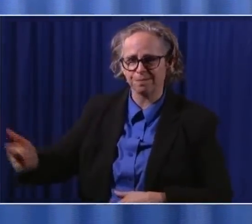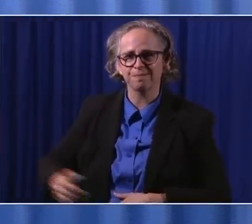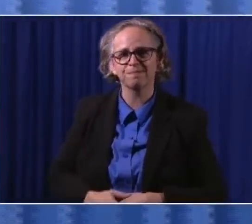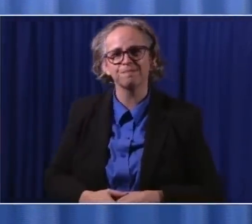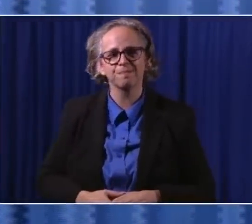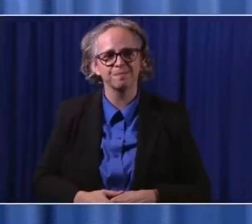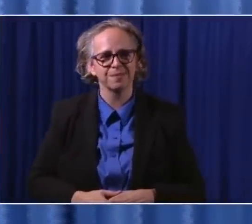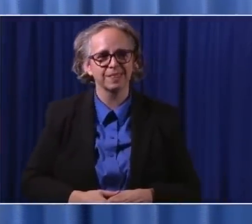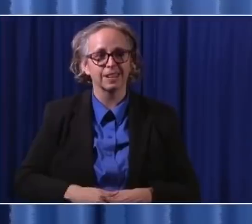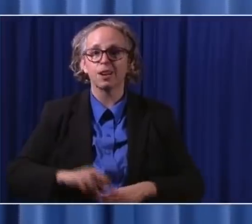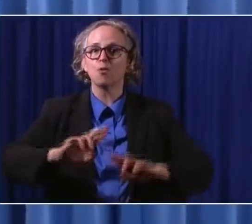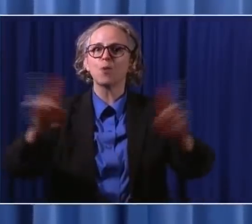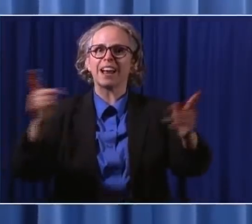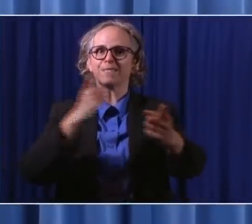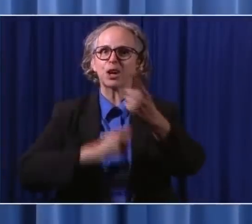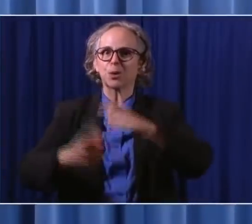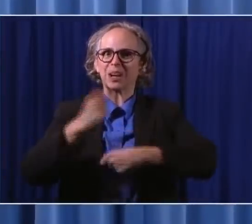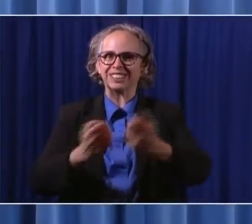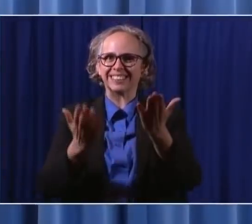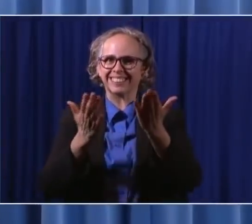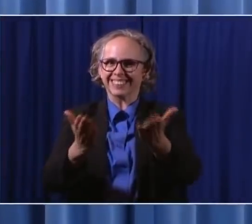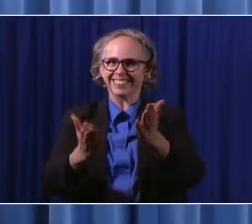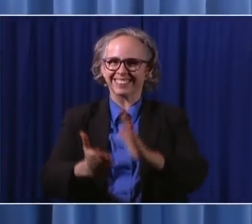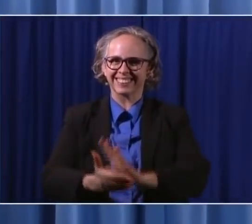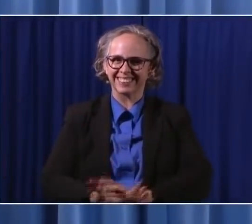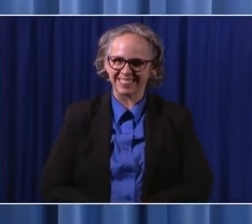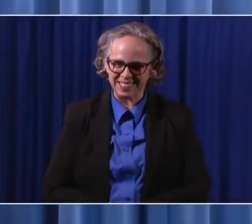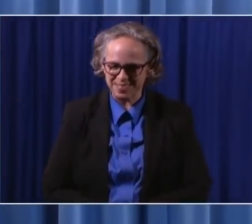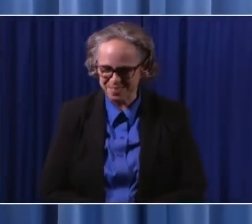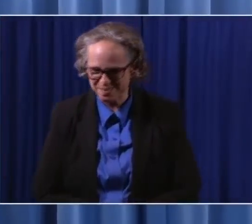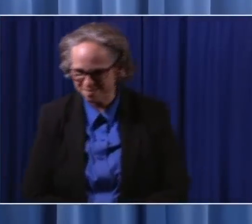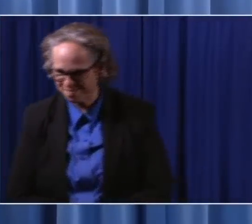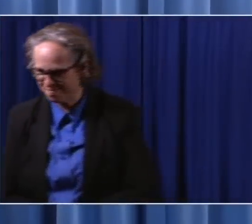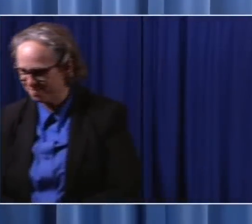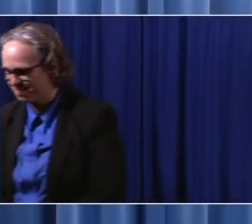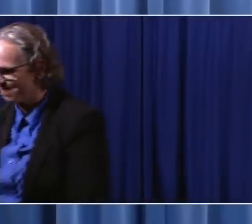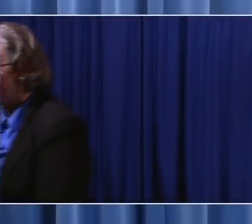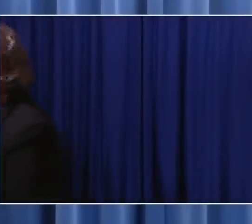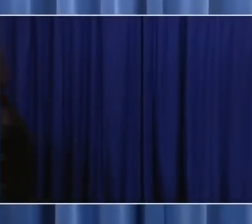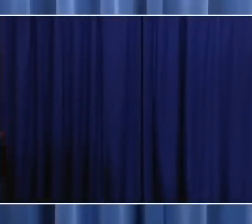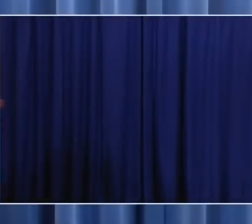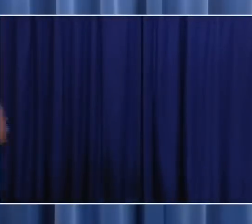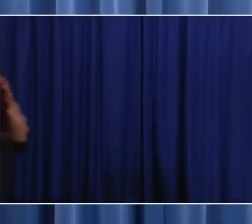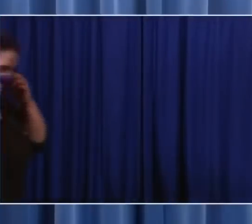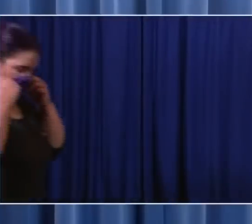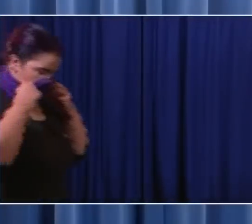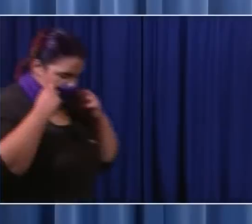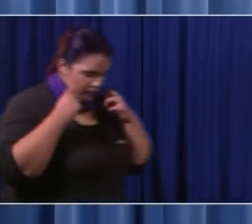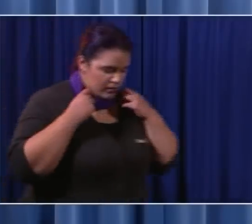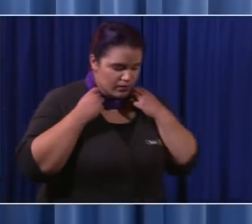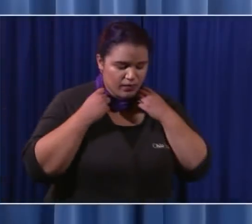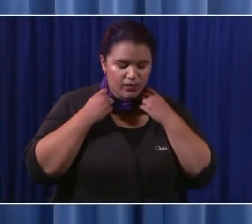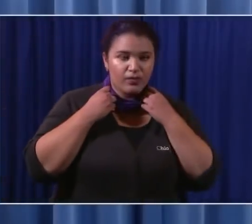THE CORONAVIRUS AND RESTORE MANY OF THOSE THINGS WE ENJOY IN OUR LIVES. GOVERNOR, THANK YOU.